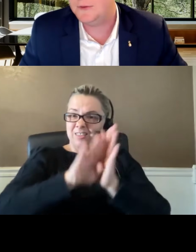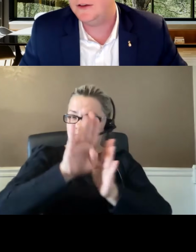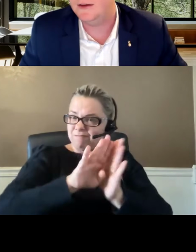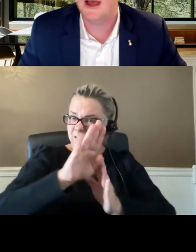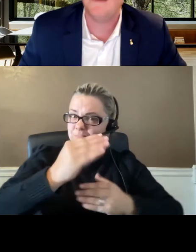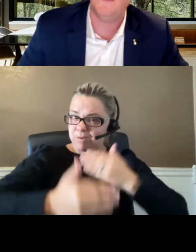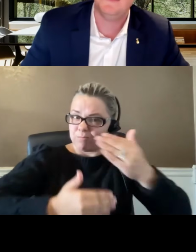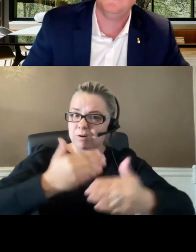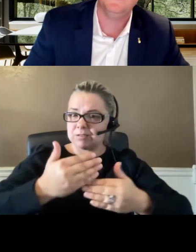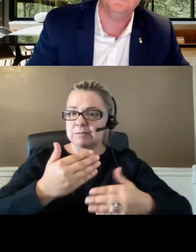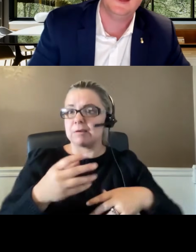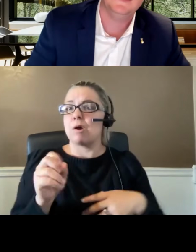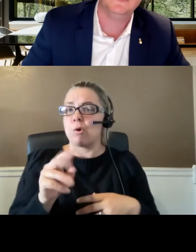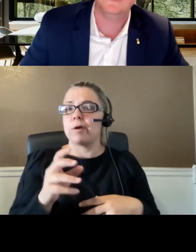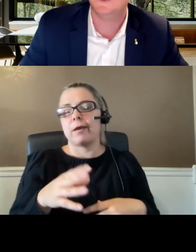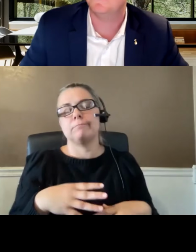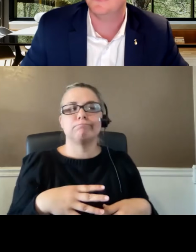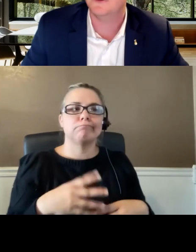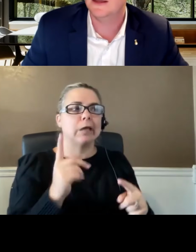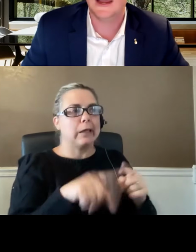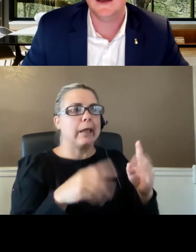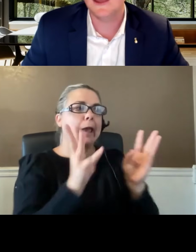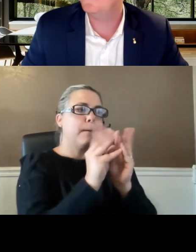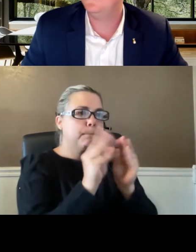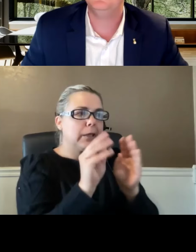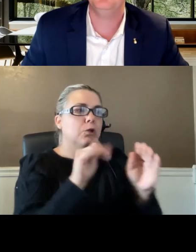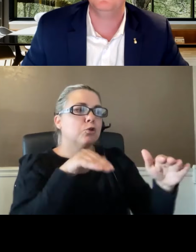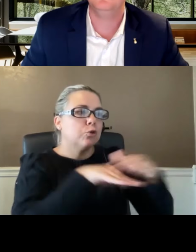accessibility team? How about we meet with your designers and developers? Again these people,